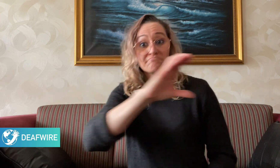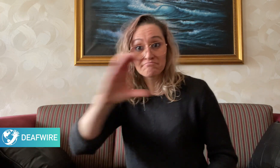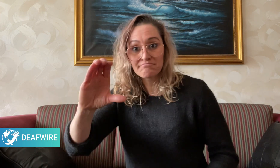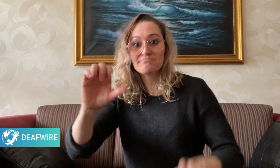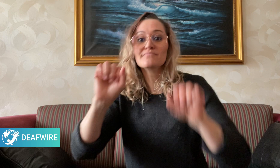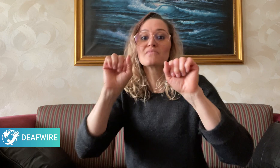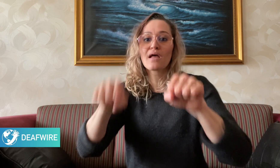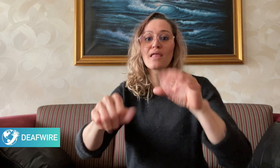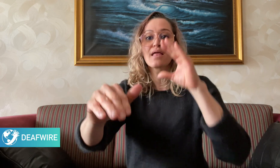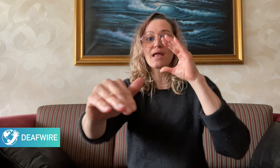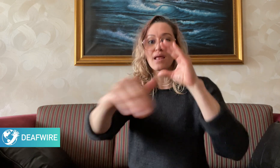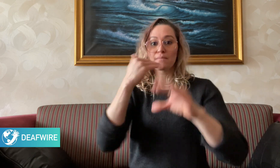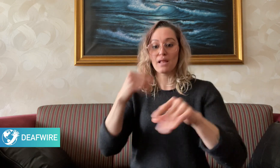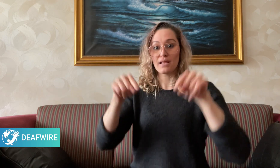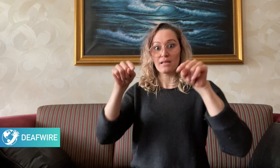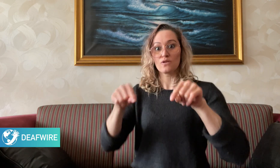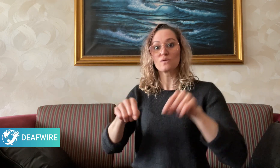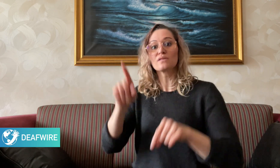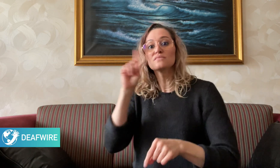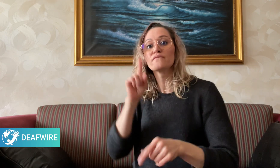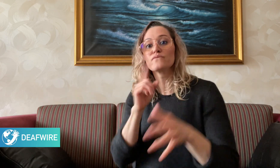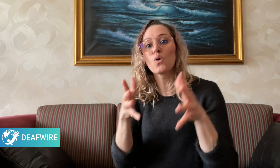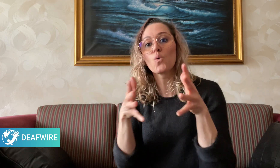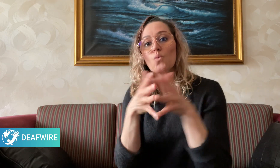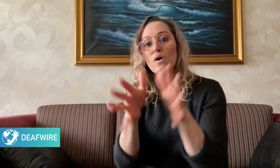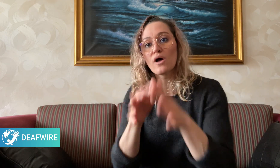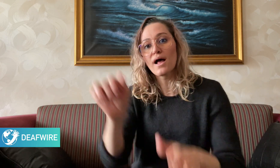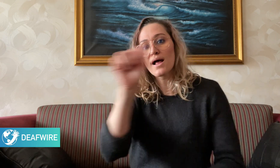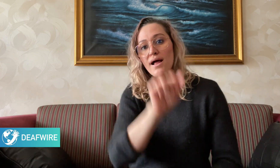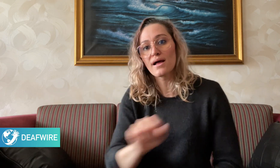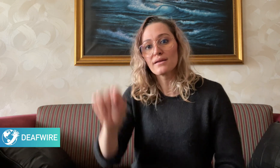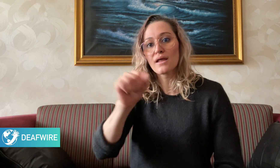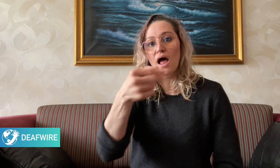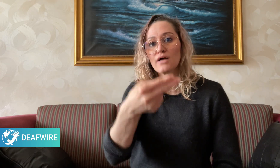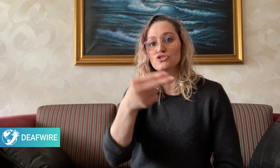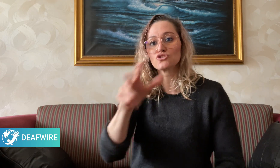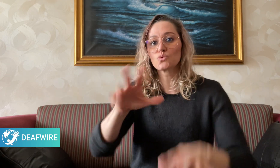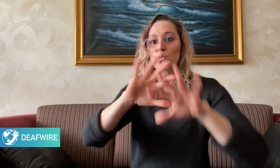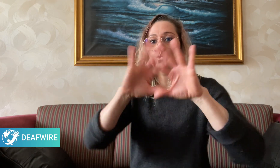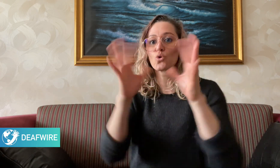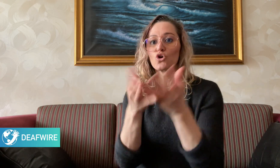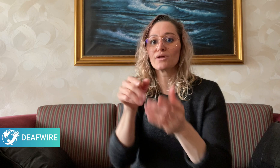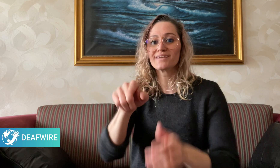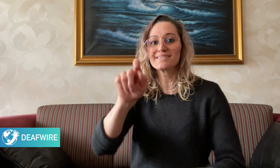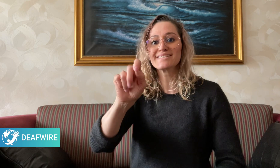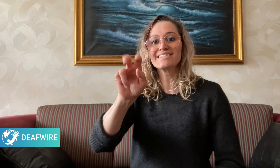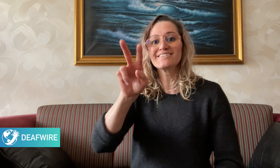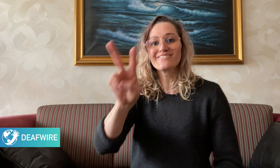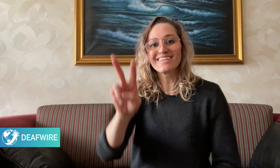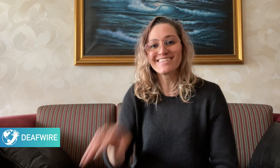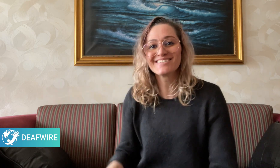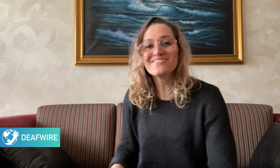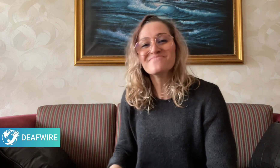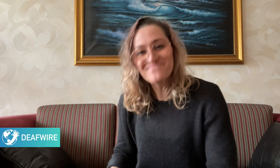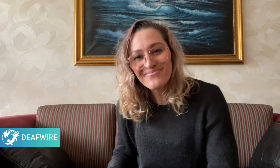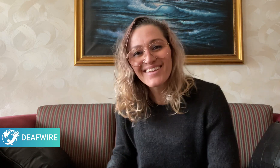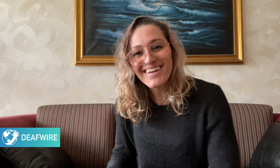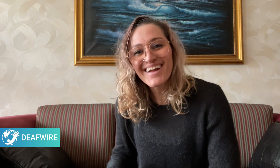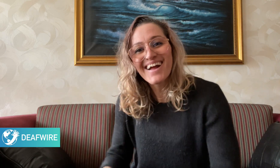in landscape format to deafwire@h3world.tv.